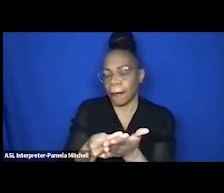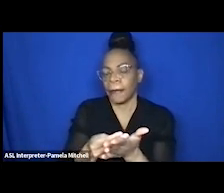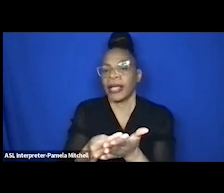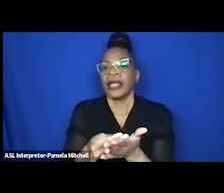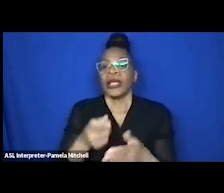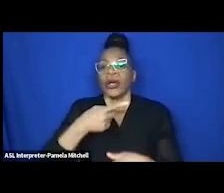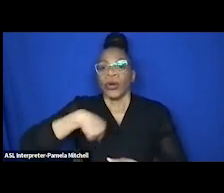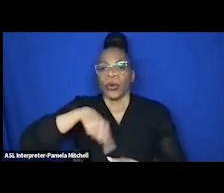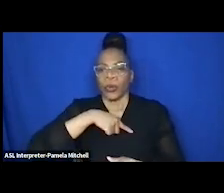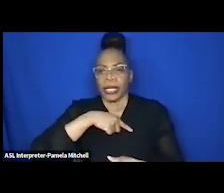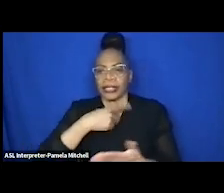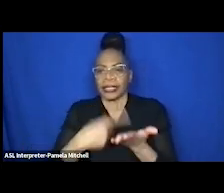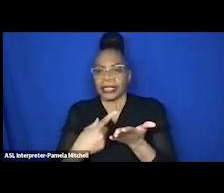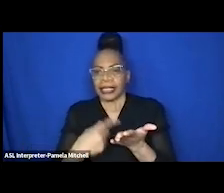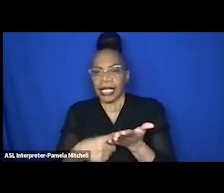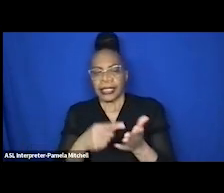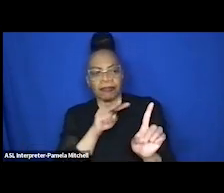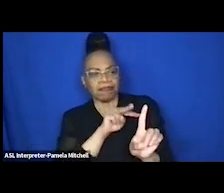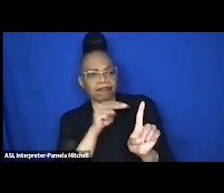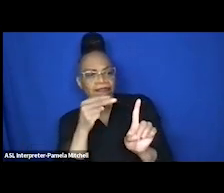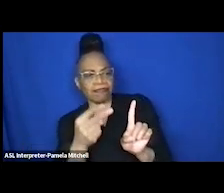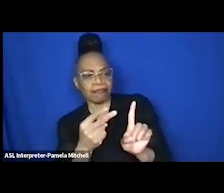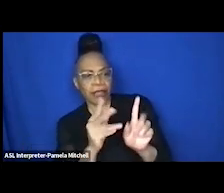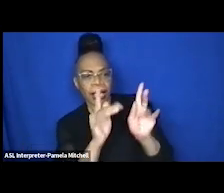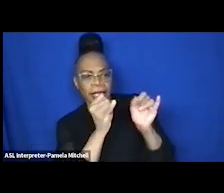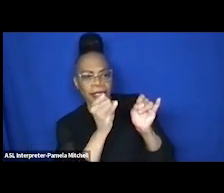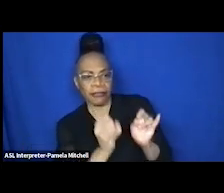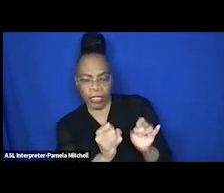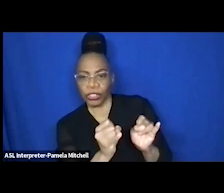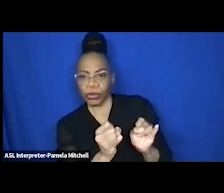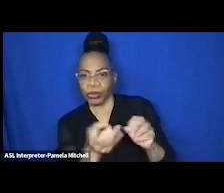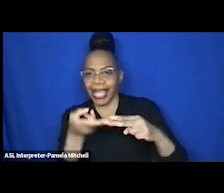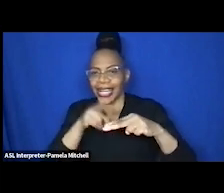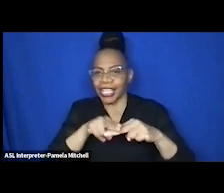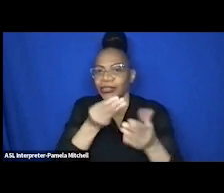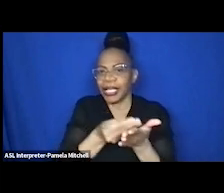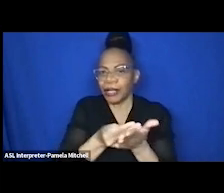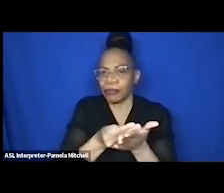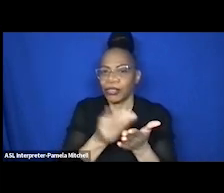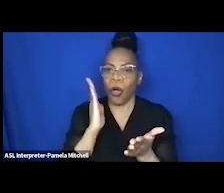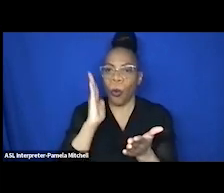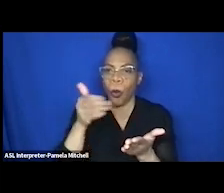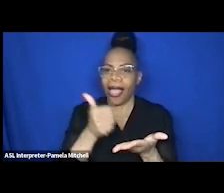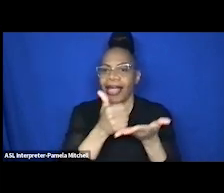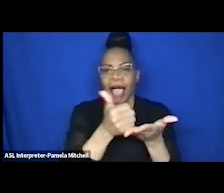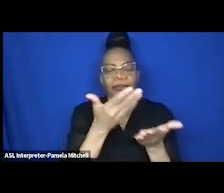you know, from an individual level, right? Of course, increasing income is always gonna help, no matter what someone's recovery goal is.